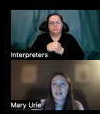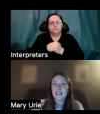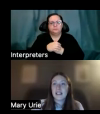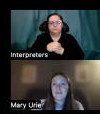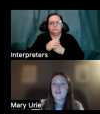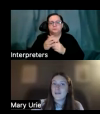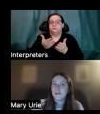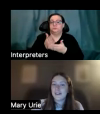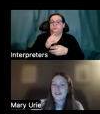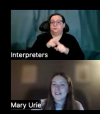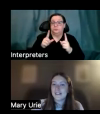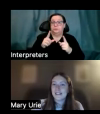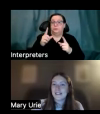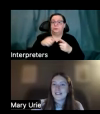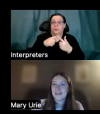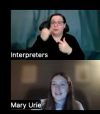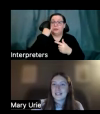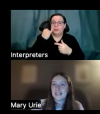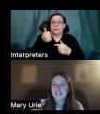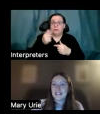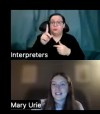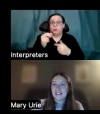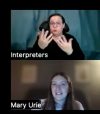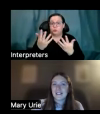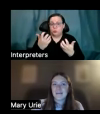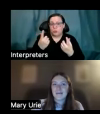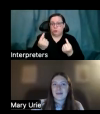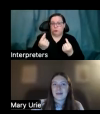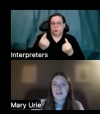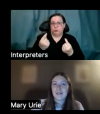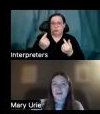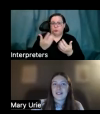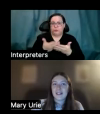then, if you do want to do things, maybe you do want to